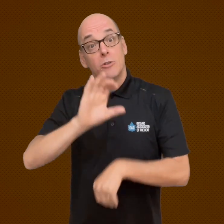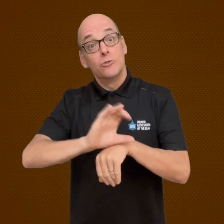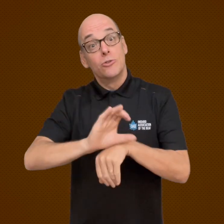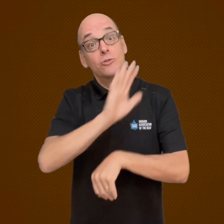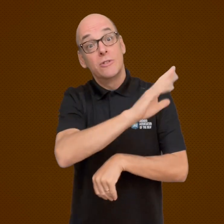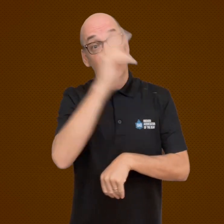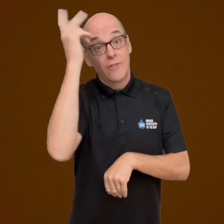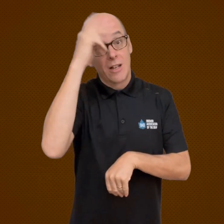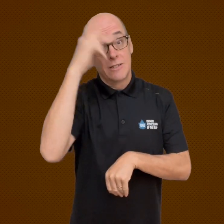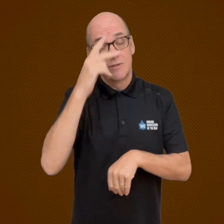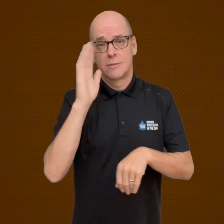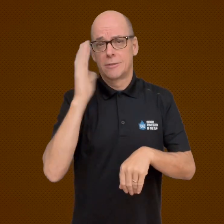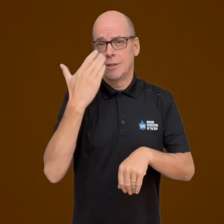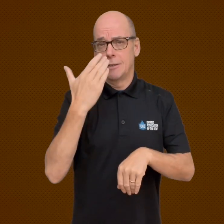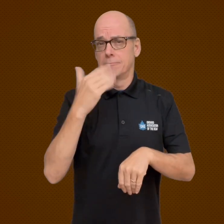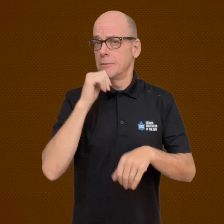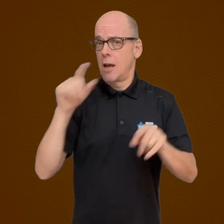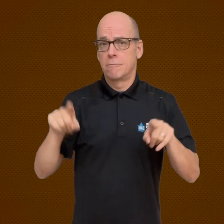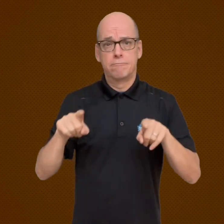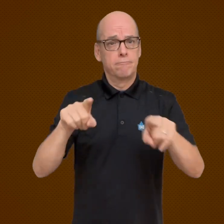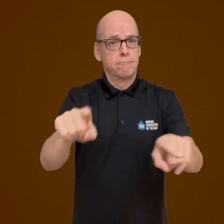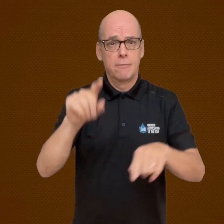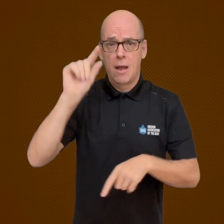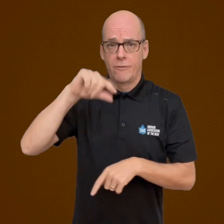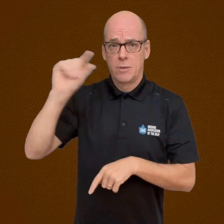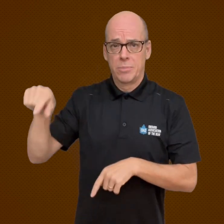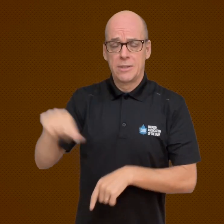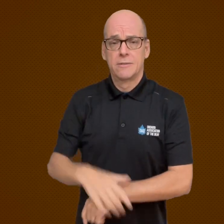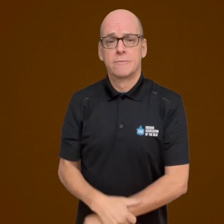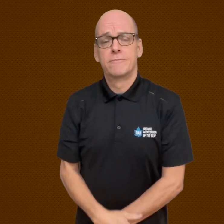philosophy did not align with that of the government.